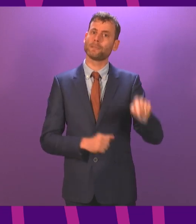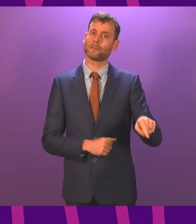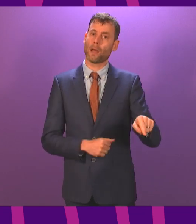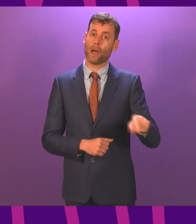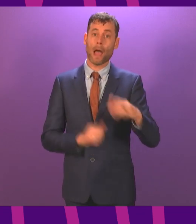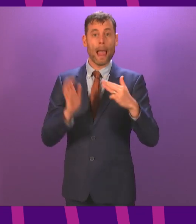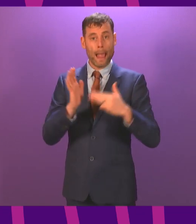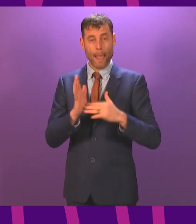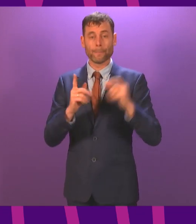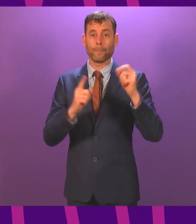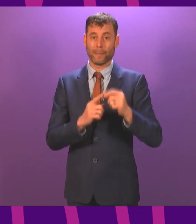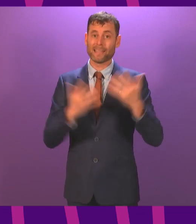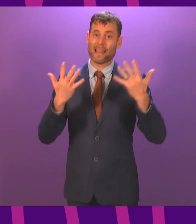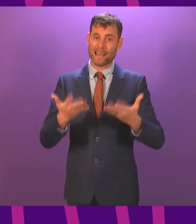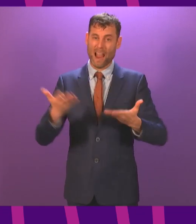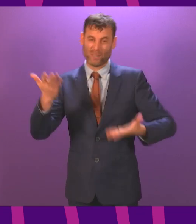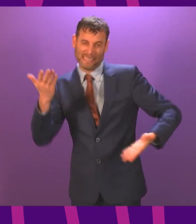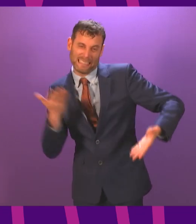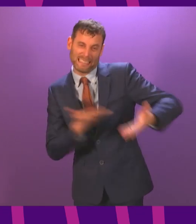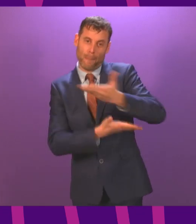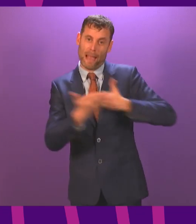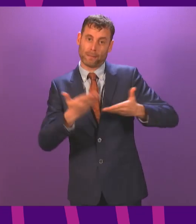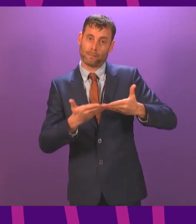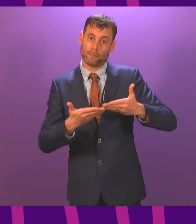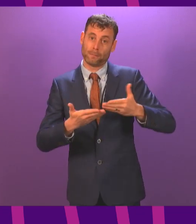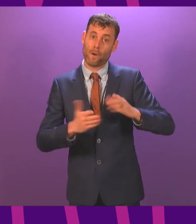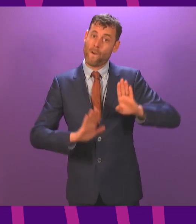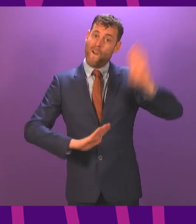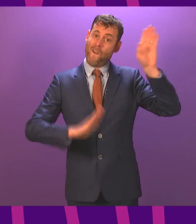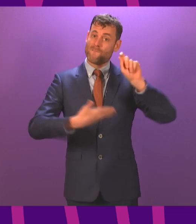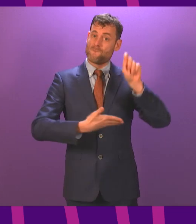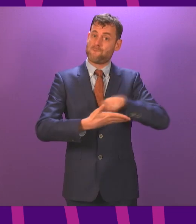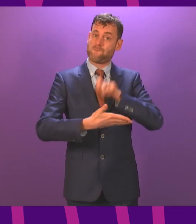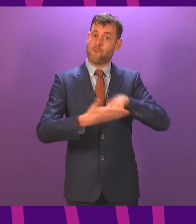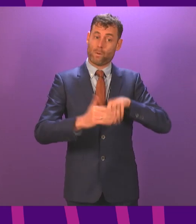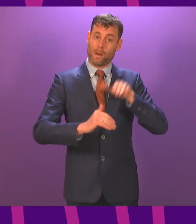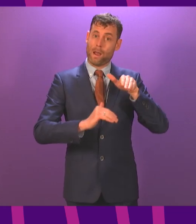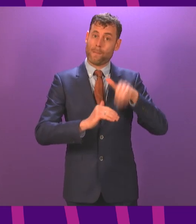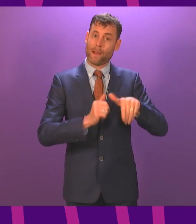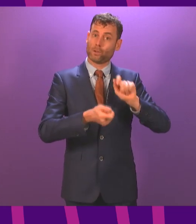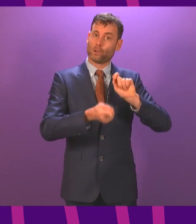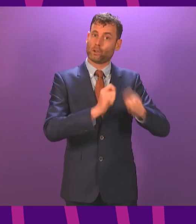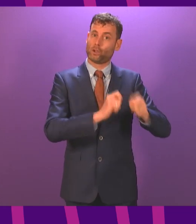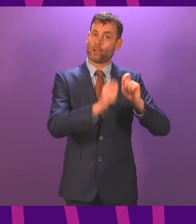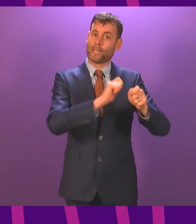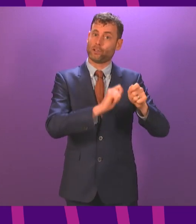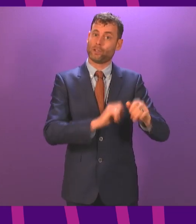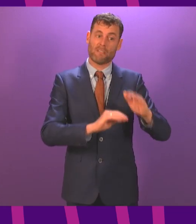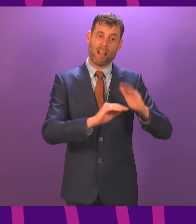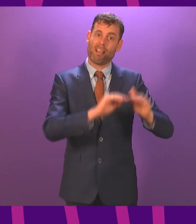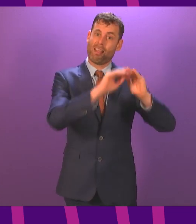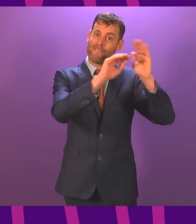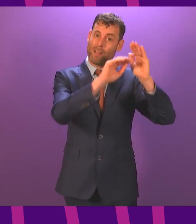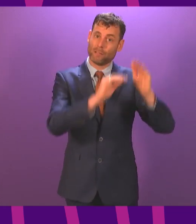this moment, where MPs are debating and voting on major changes in their regulations before